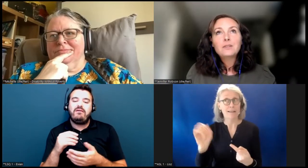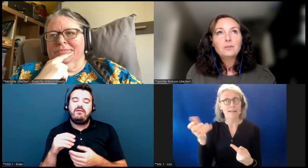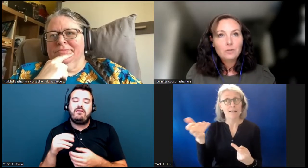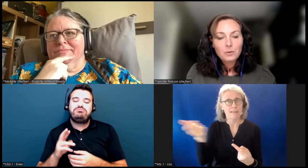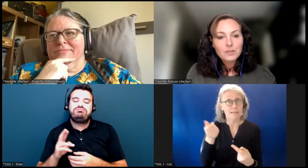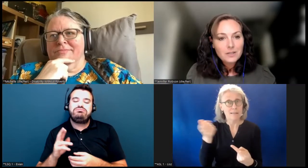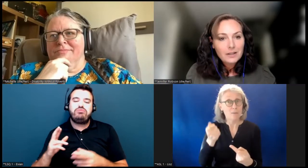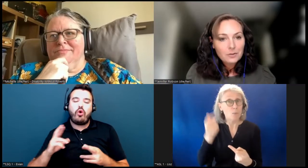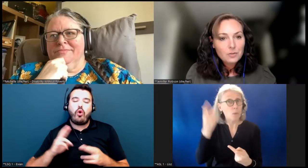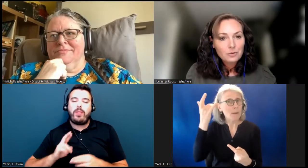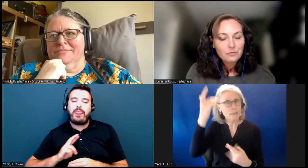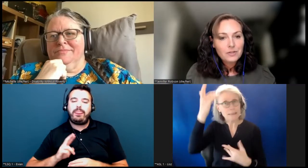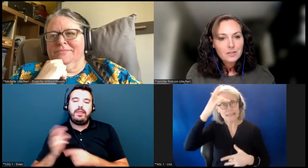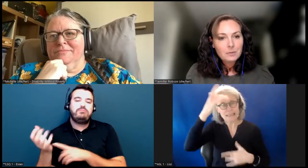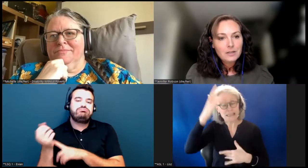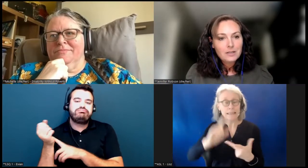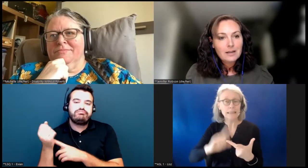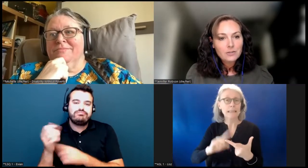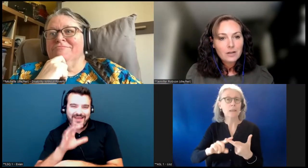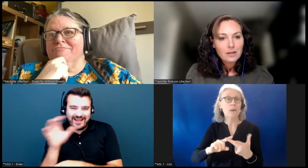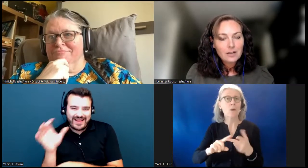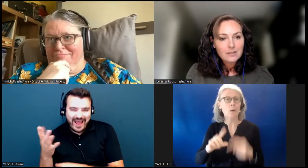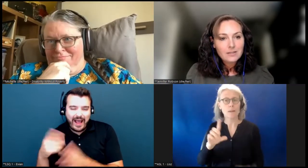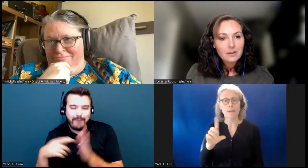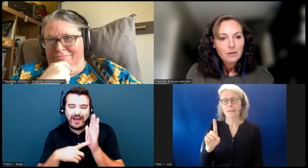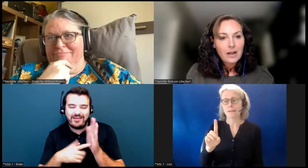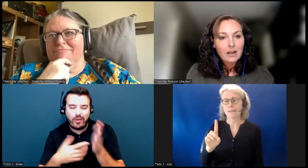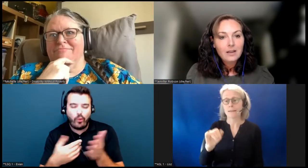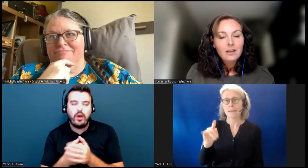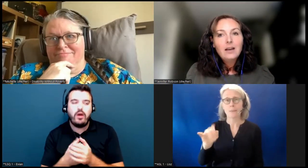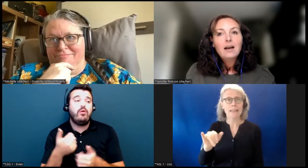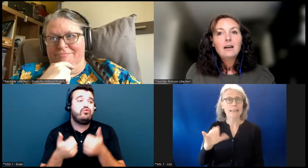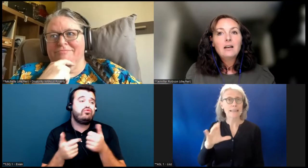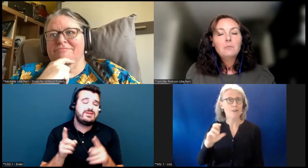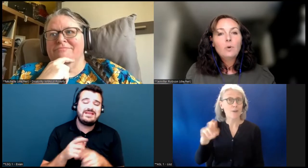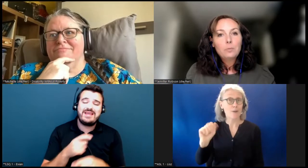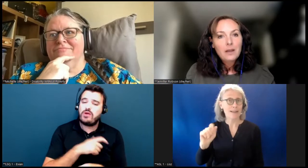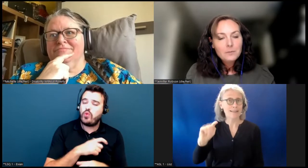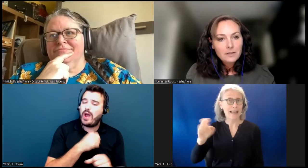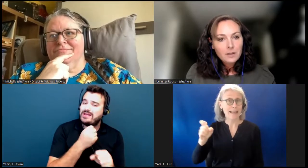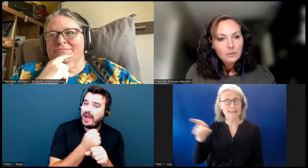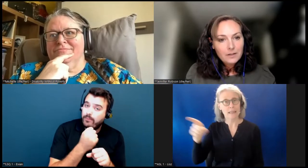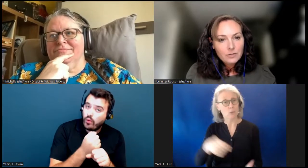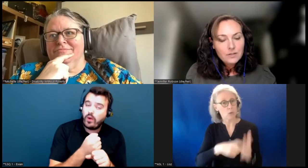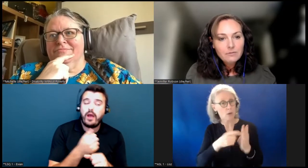YOU ARE STILL ELIGIBILITY FOR THE DISABILITY TAX CREDIT AT CRA OR DEALING WITH VETERANS